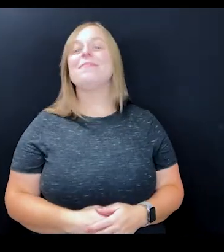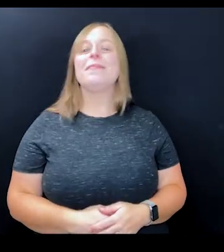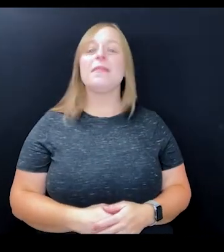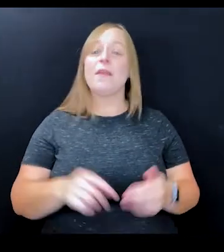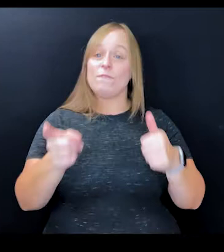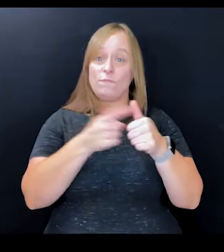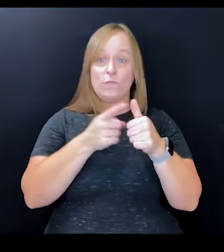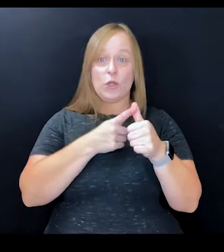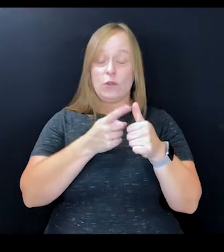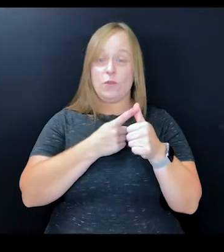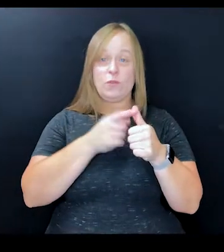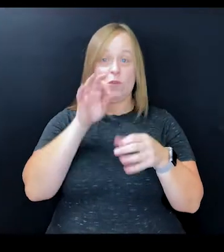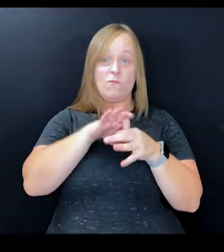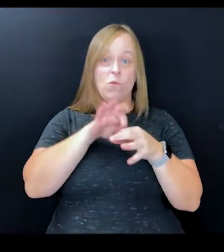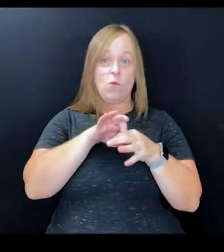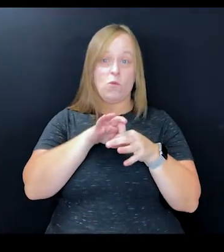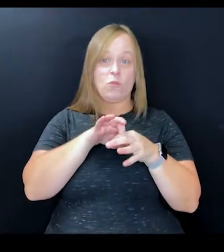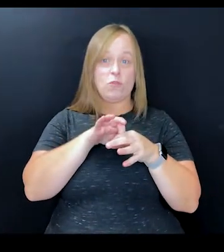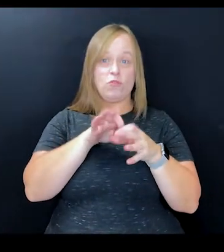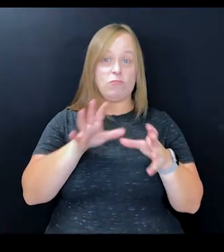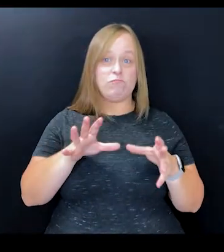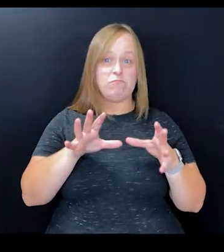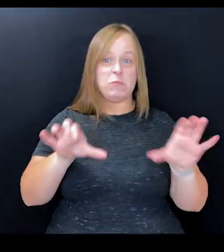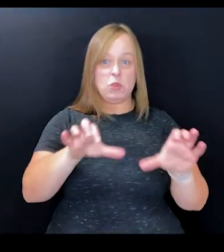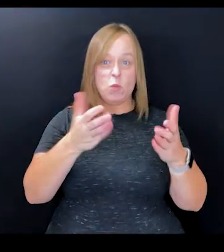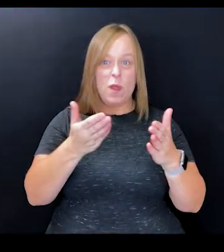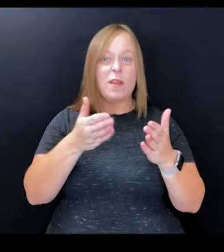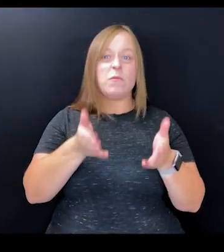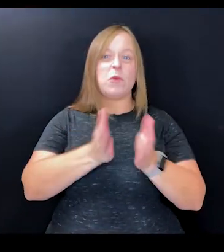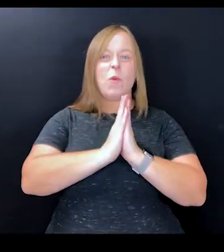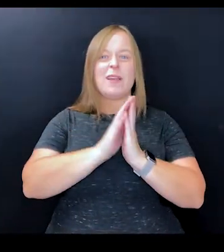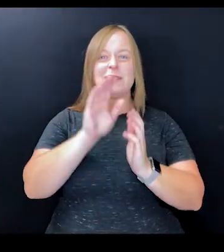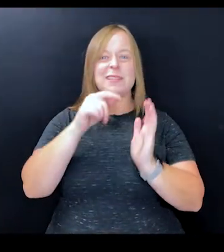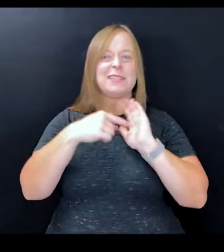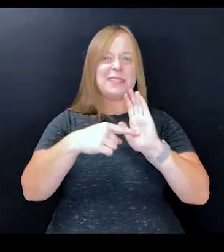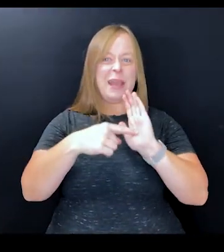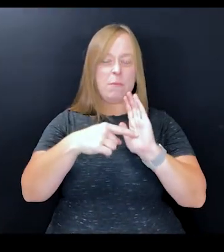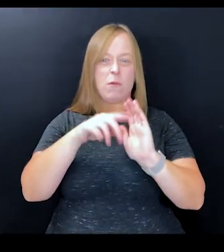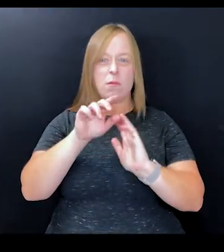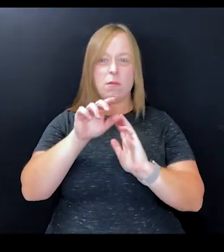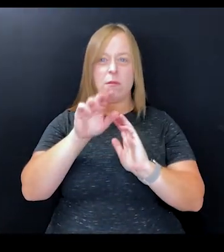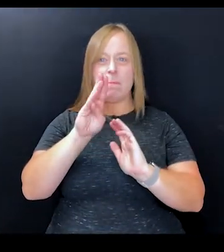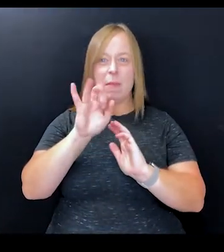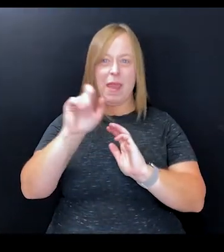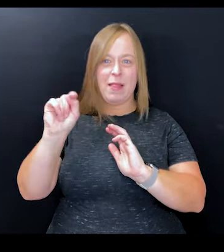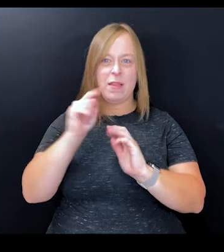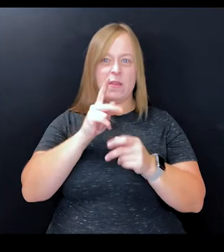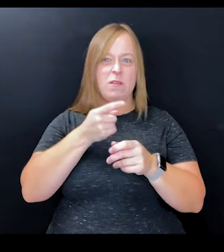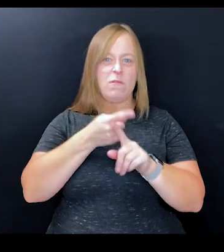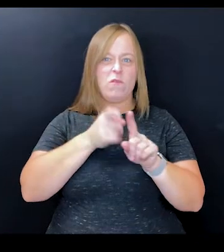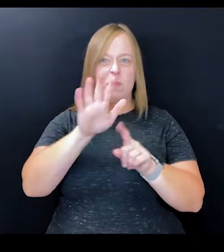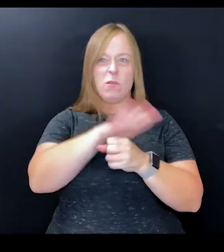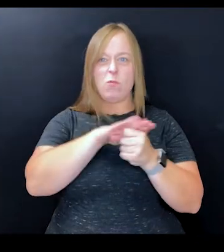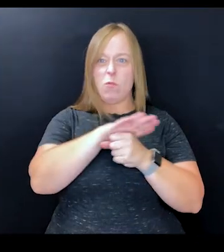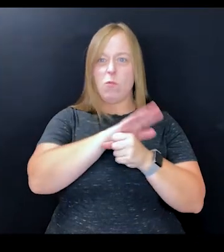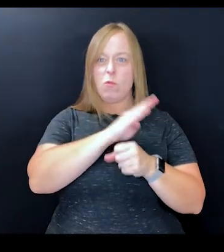so the first step that voters should take is to request a sample ballot from their County Board of eEections office.